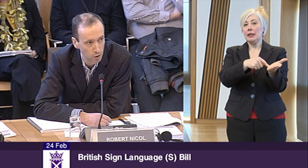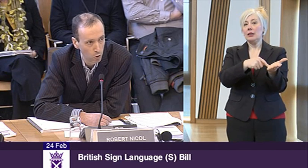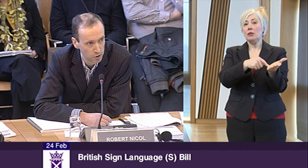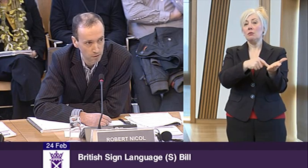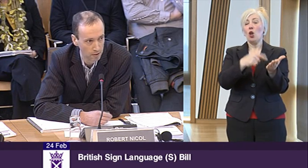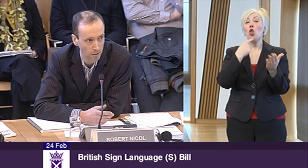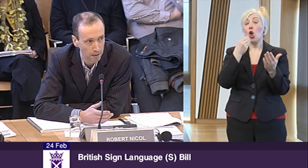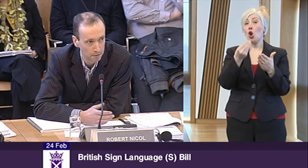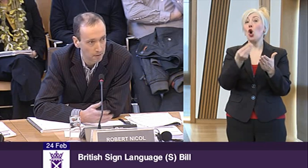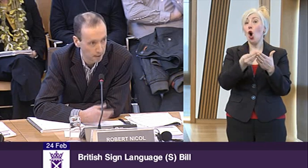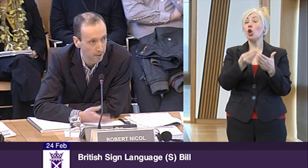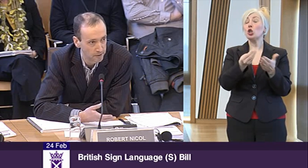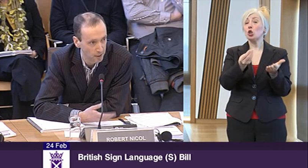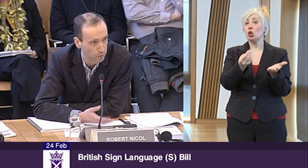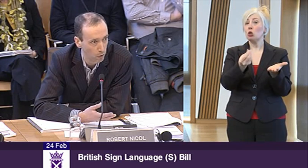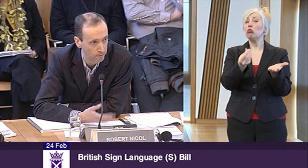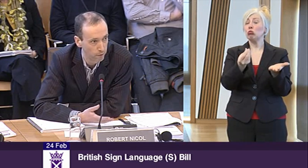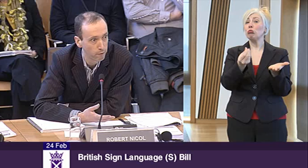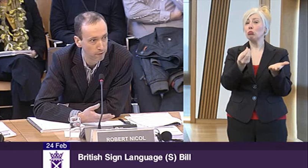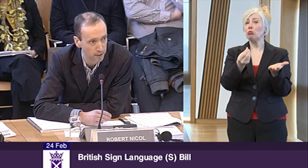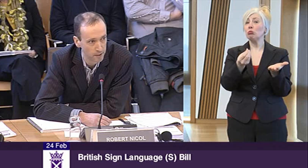information centre briefing, the upper end of the cost—granted that that covers everything